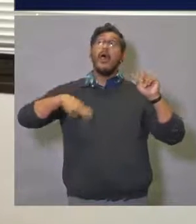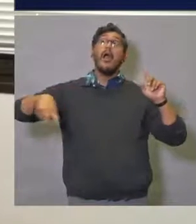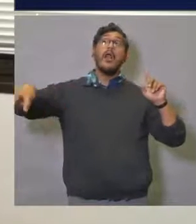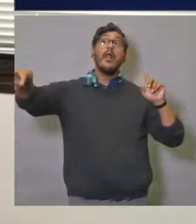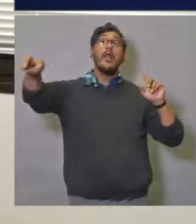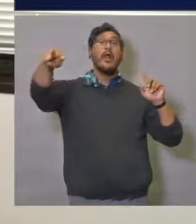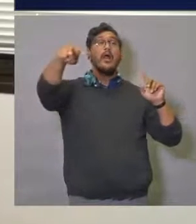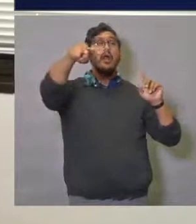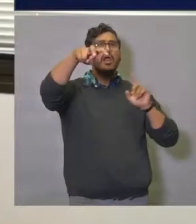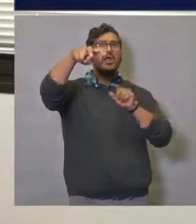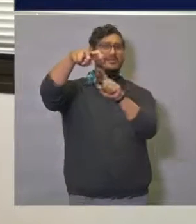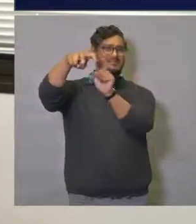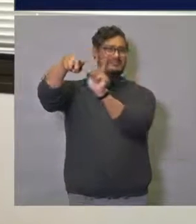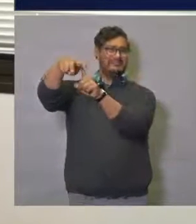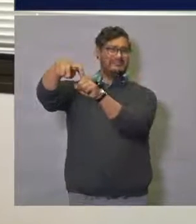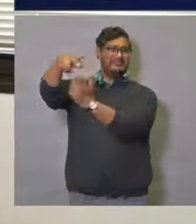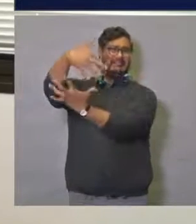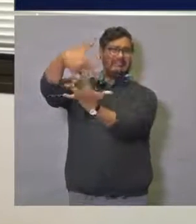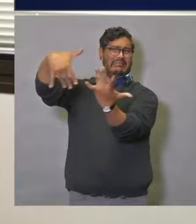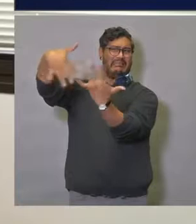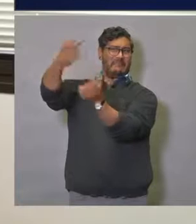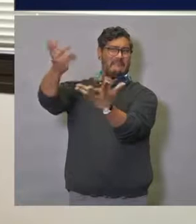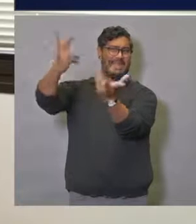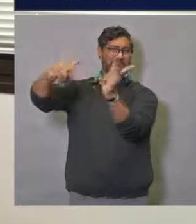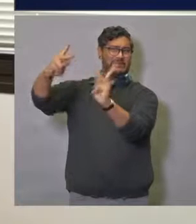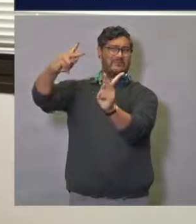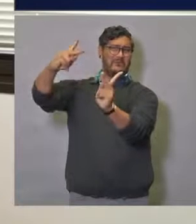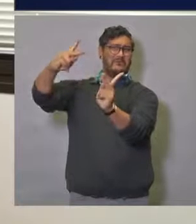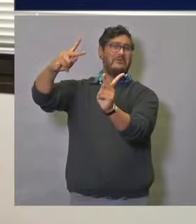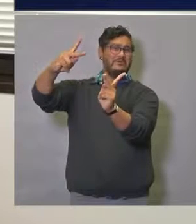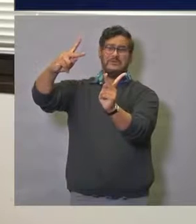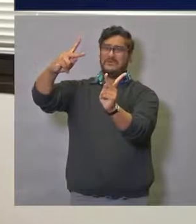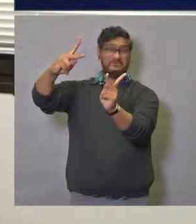A NUESTRA COMUNIDAD EN LA TRANSMISIÓN INADVERTIDA DEL